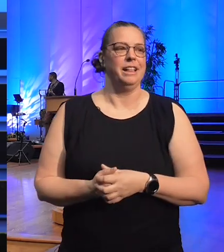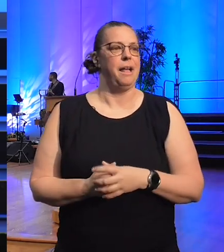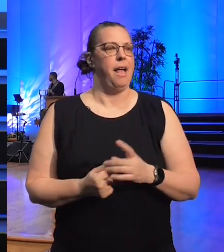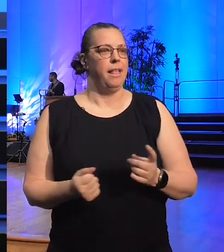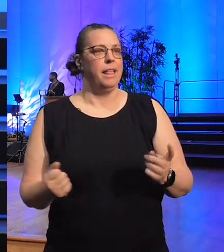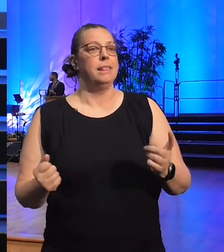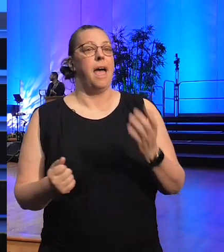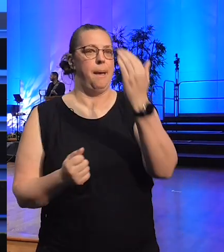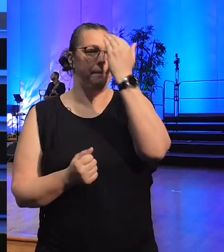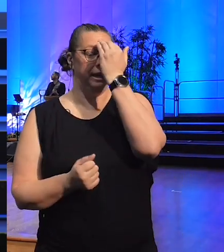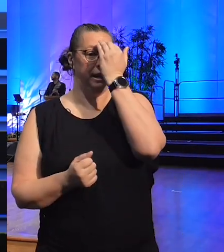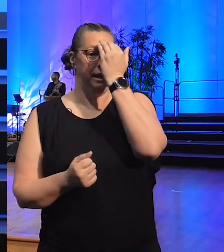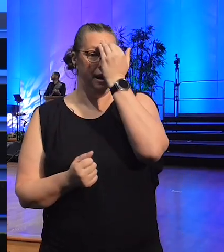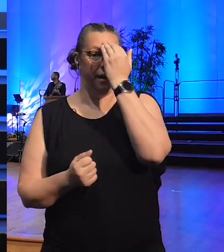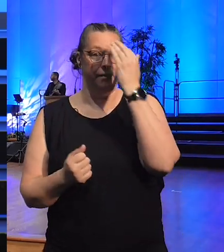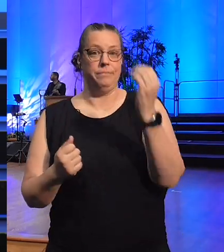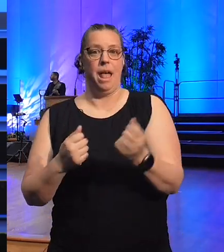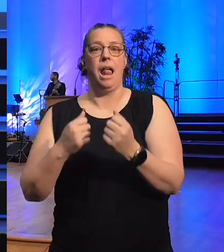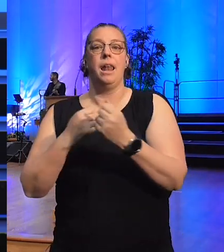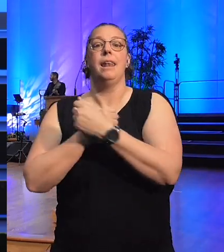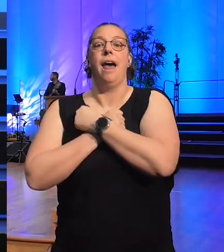oh let me know that a love he Us